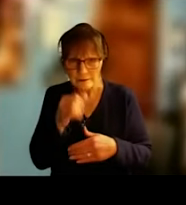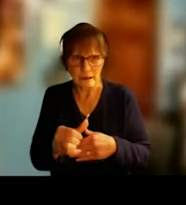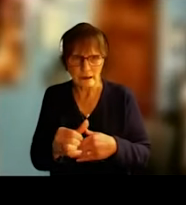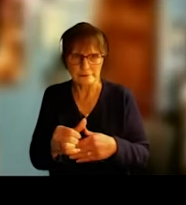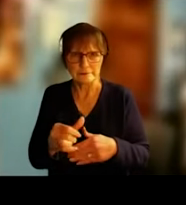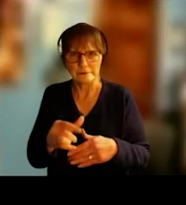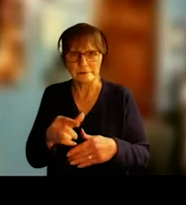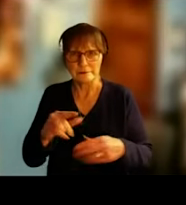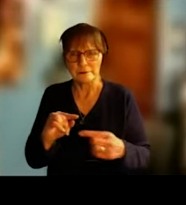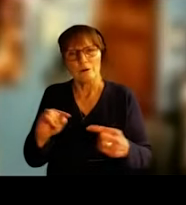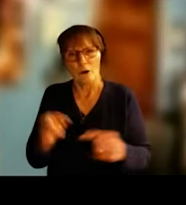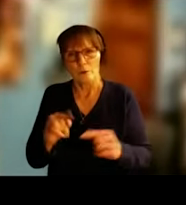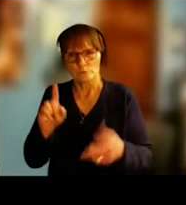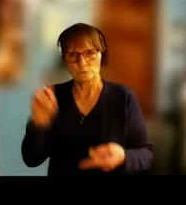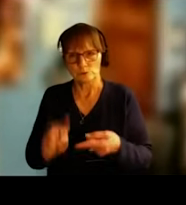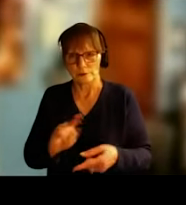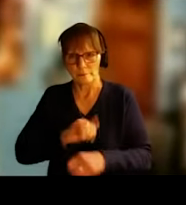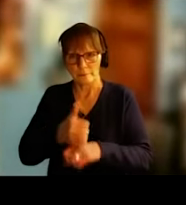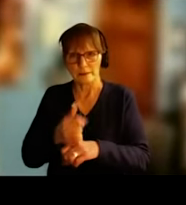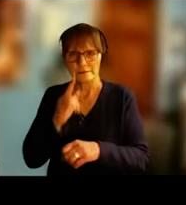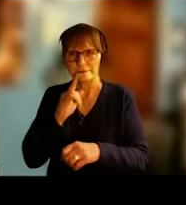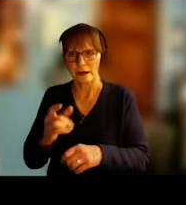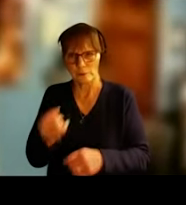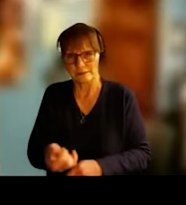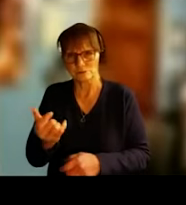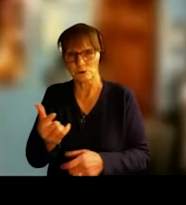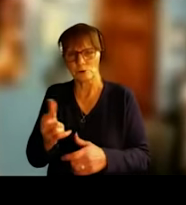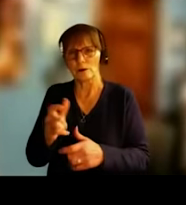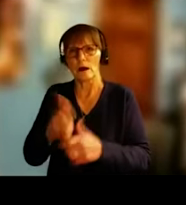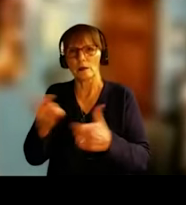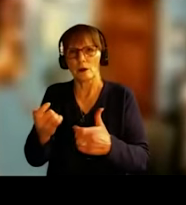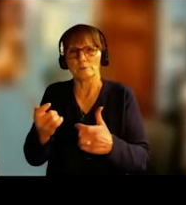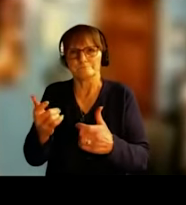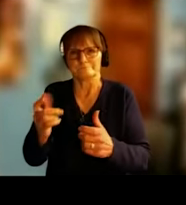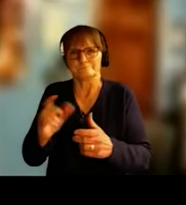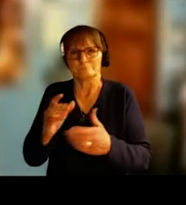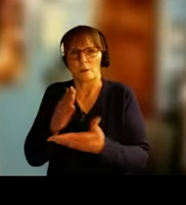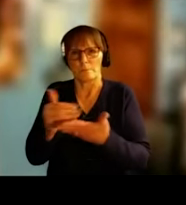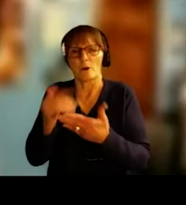that will exclude a large portion of this population. We know for folks experiencing chronic homelessness